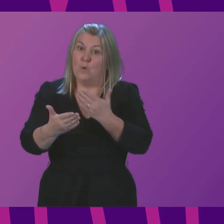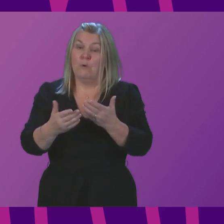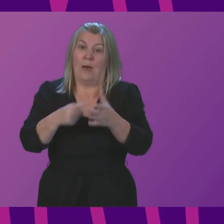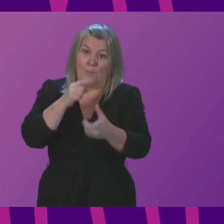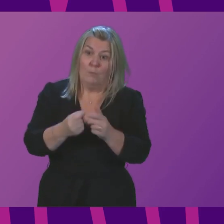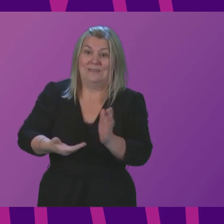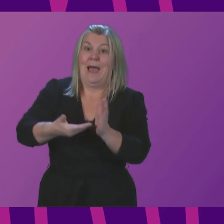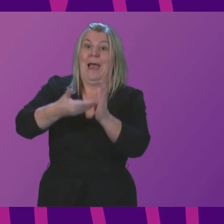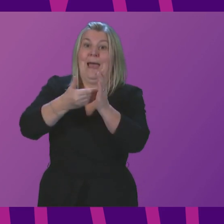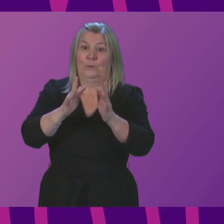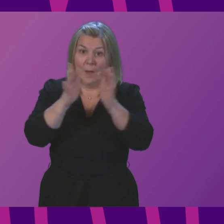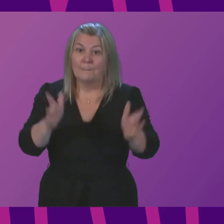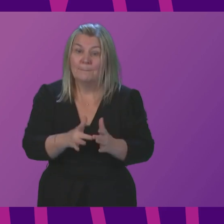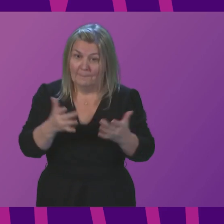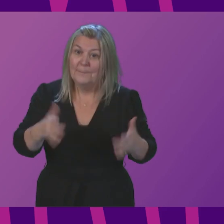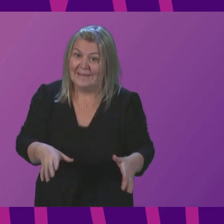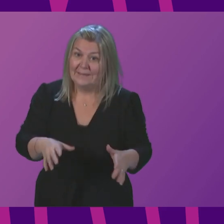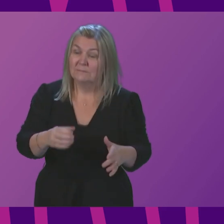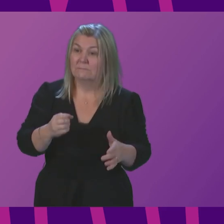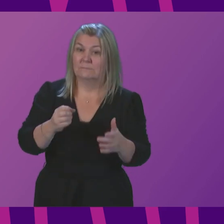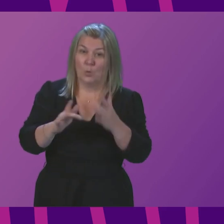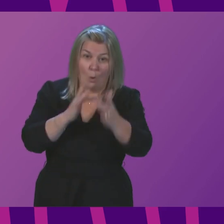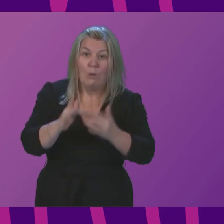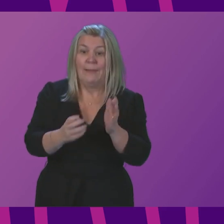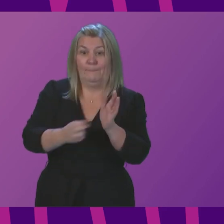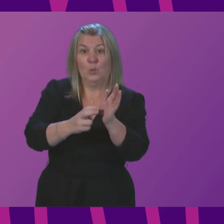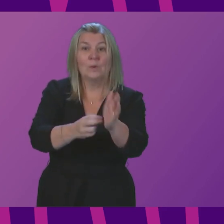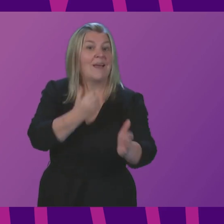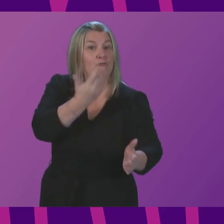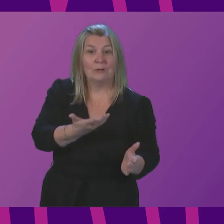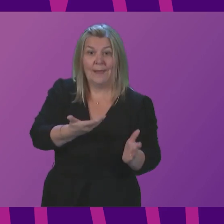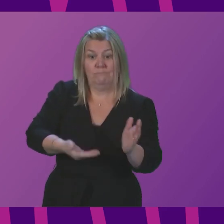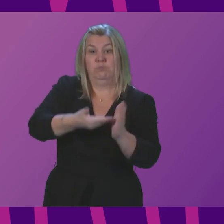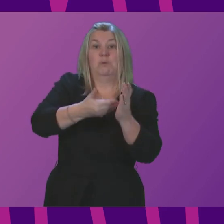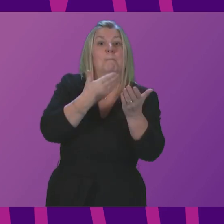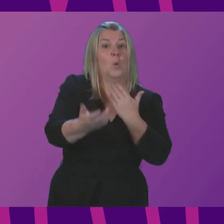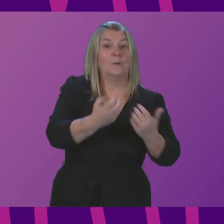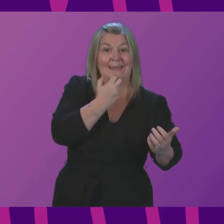made available through the online booking system every day. I encourage people, if they